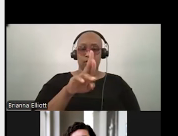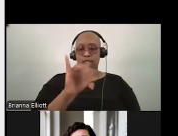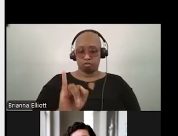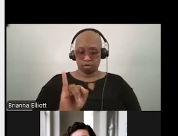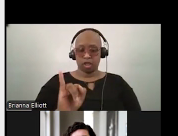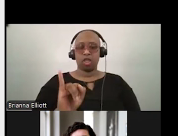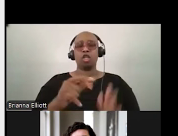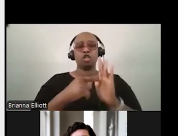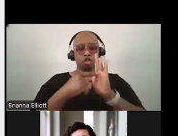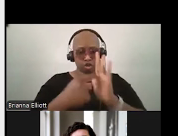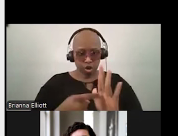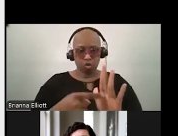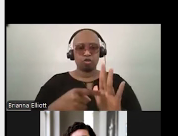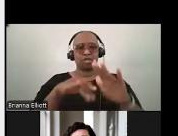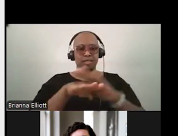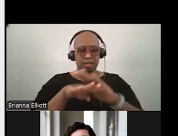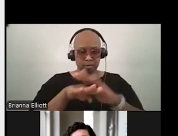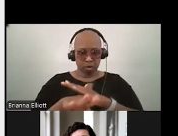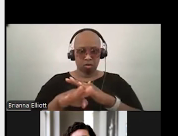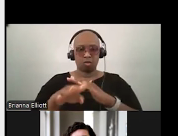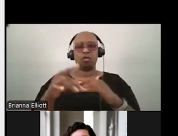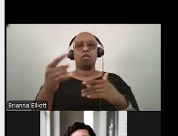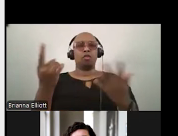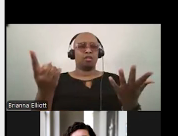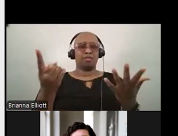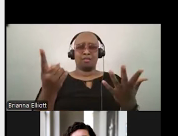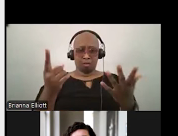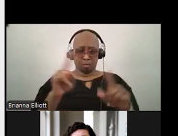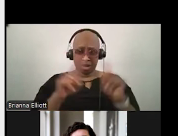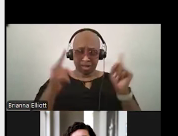if that's something that you can send as a Word document, send it as a Word document. That's just